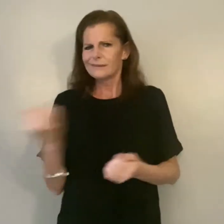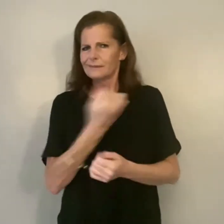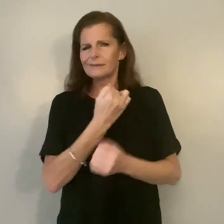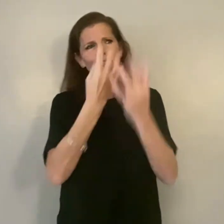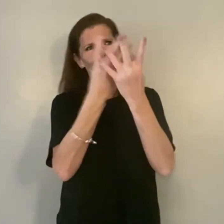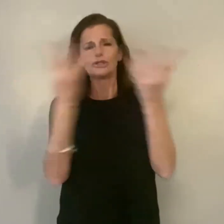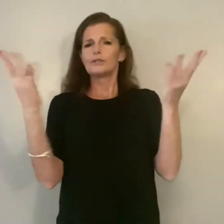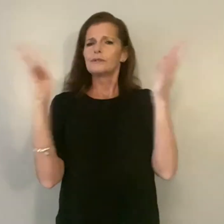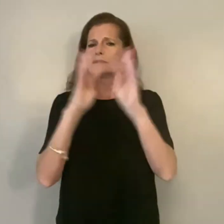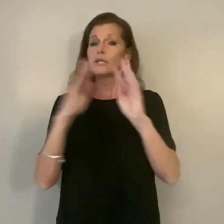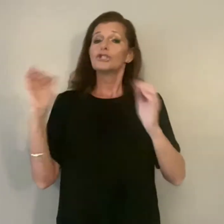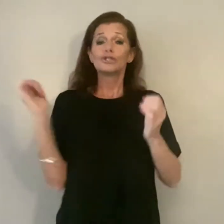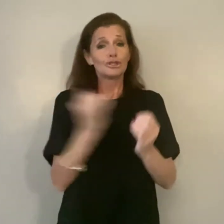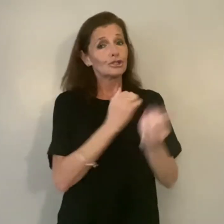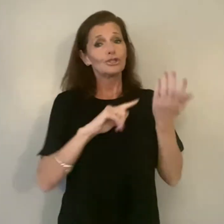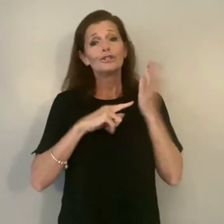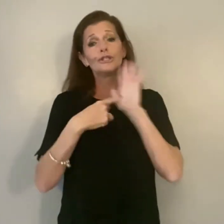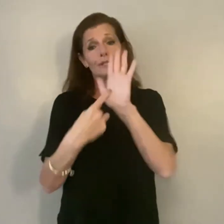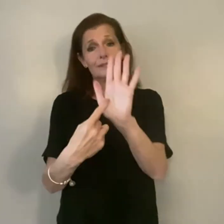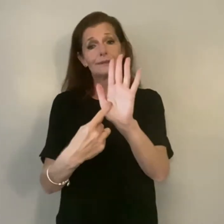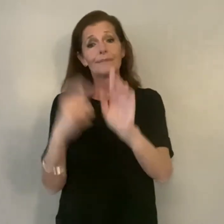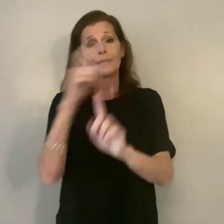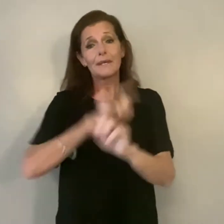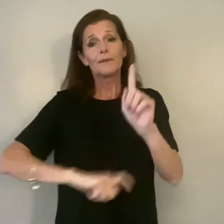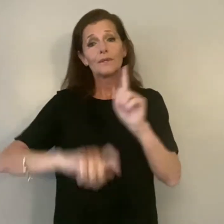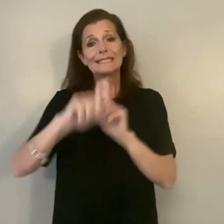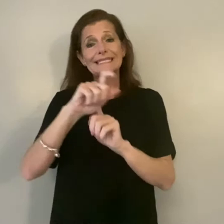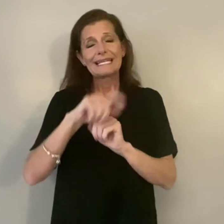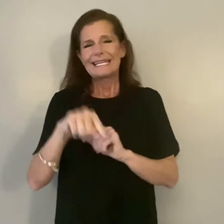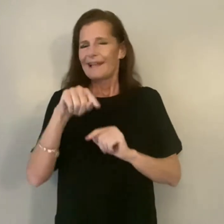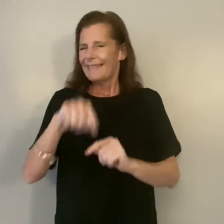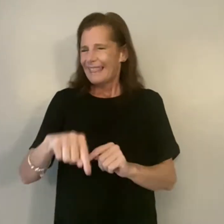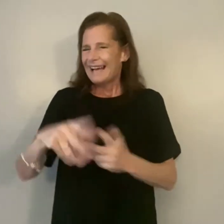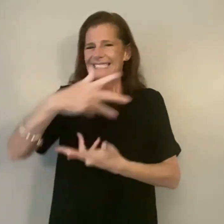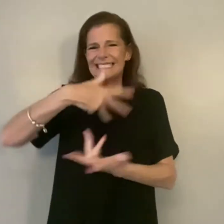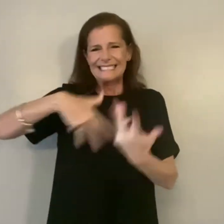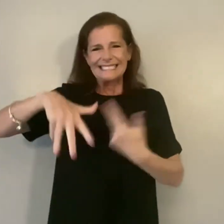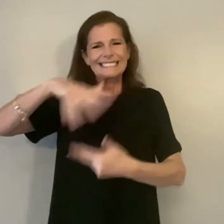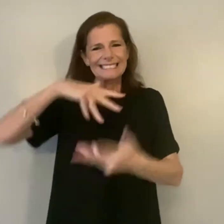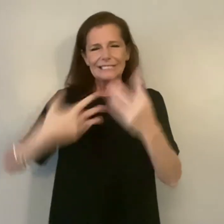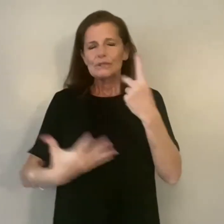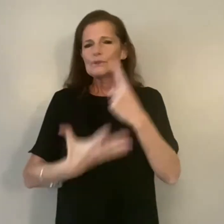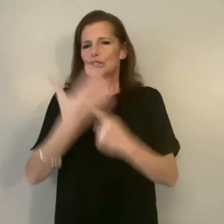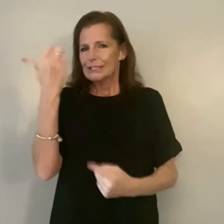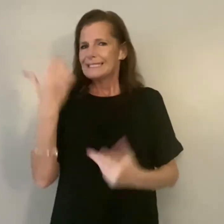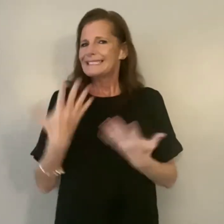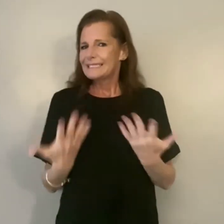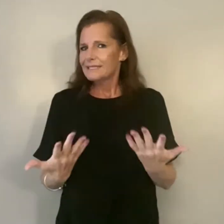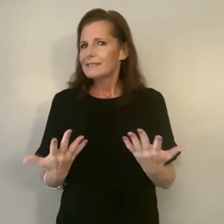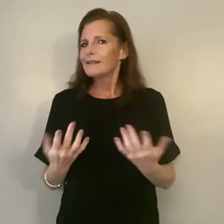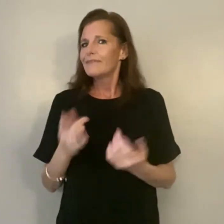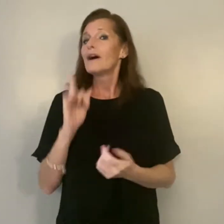The board should always reflect the community which it serves. That's a complicated thing to actually unpick